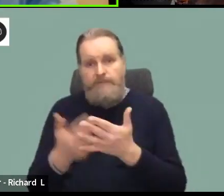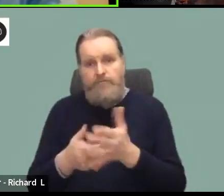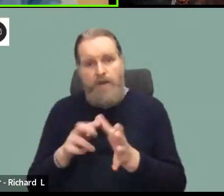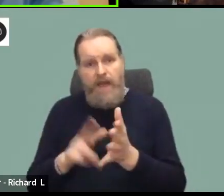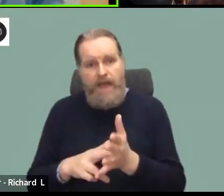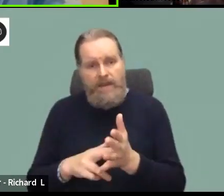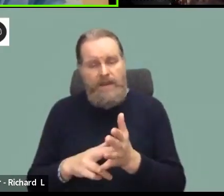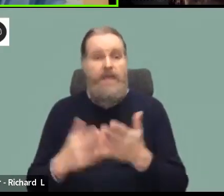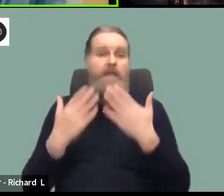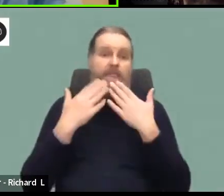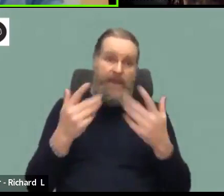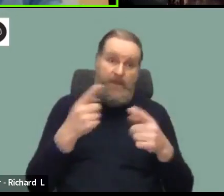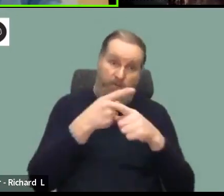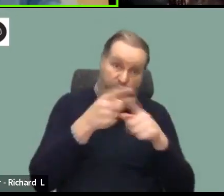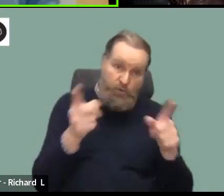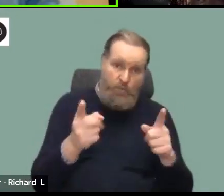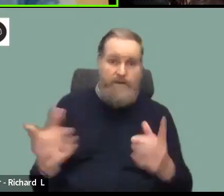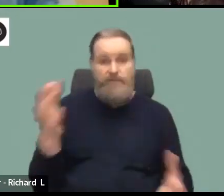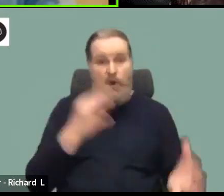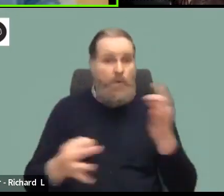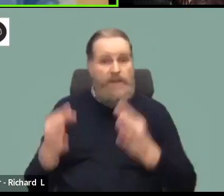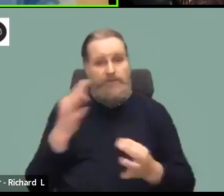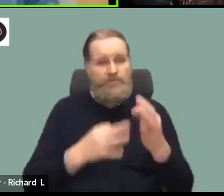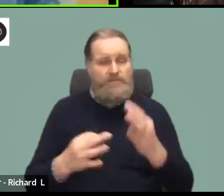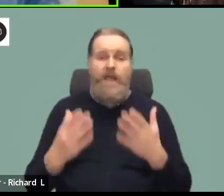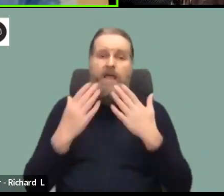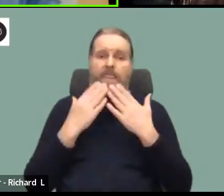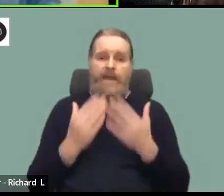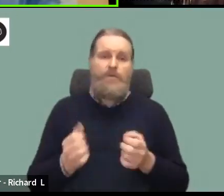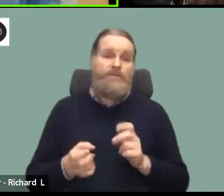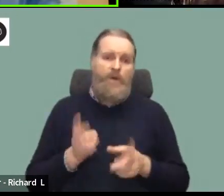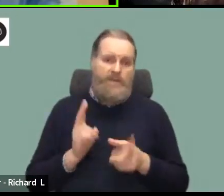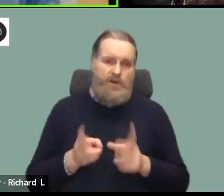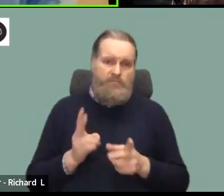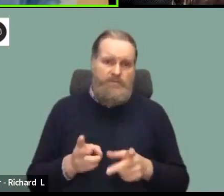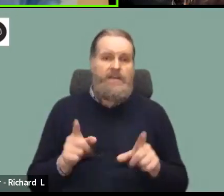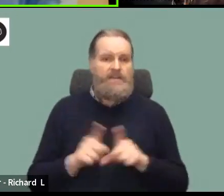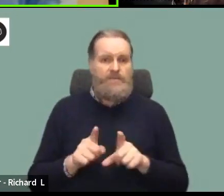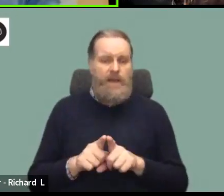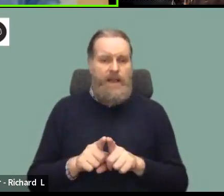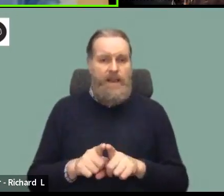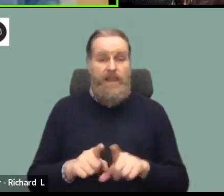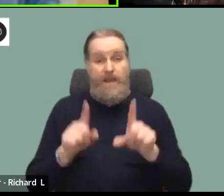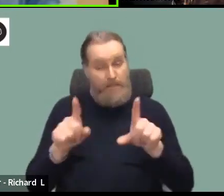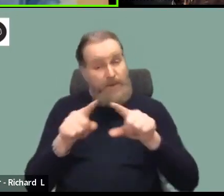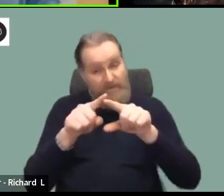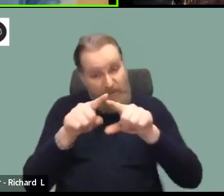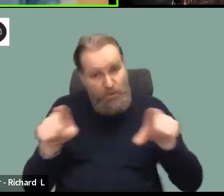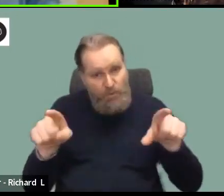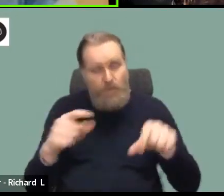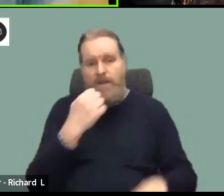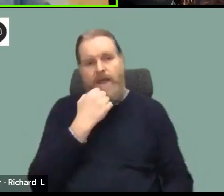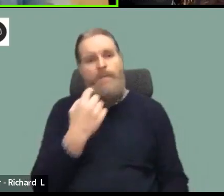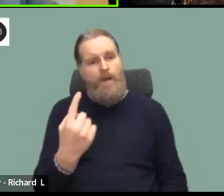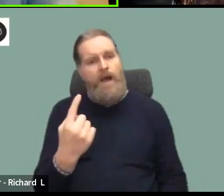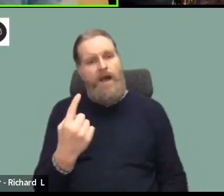thank ng up in front of power from thinking yourself, everyone behind the scenes who's fielding tons of questions. are brilliant are brilliant interpretive Richard brilliant interpretive Richard is ever. want to I want to thank People for the